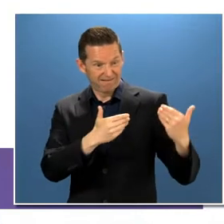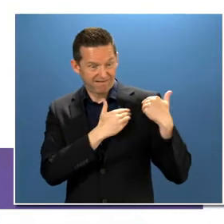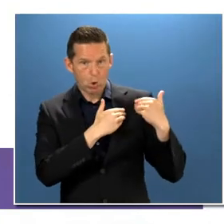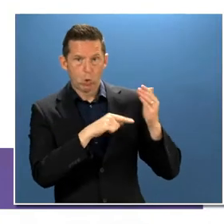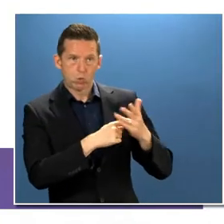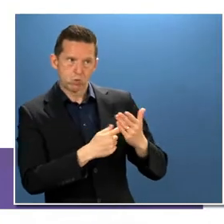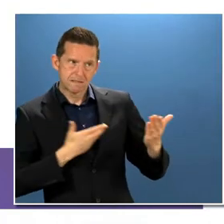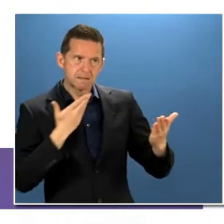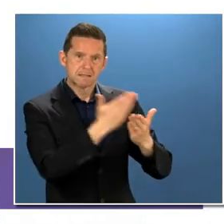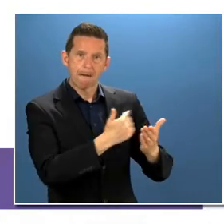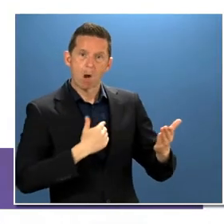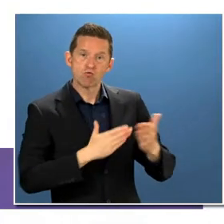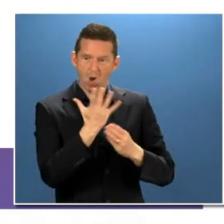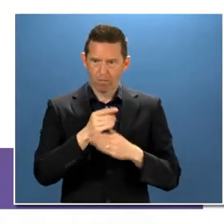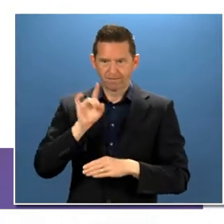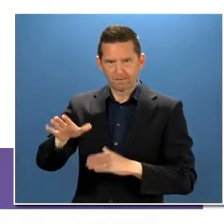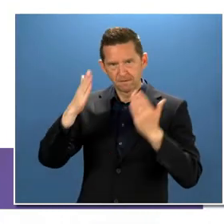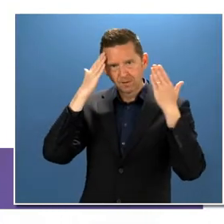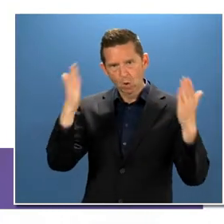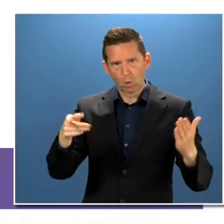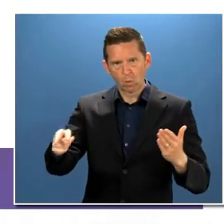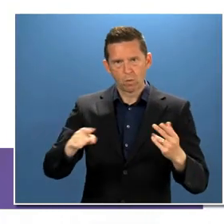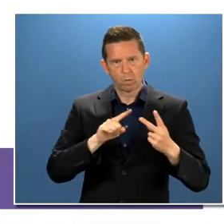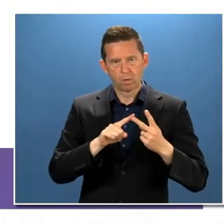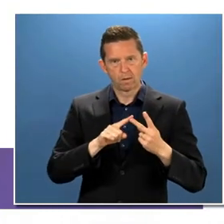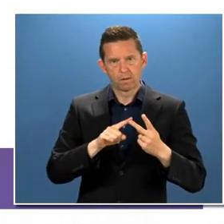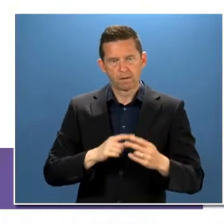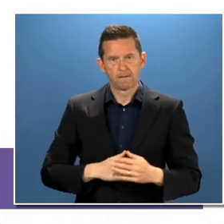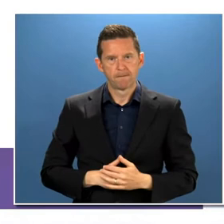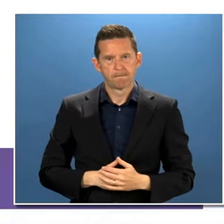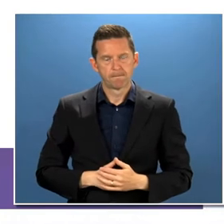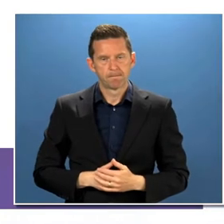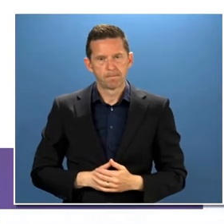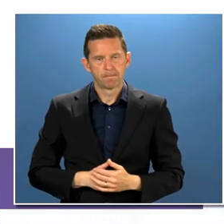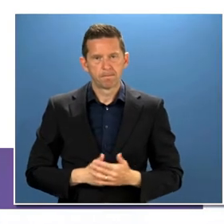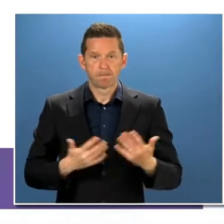There is a place for either someone acting on behalf of the person with a